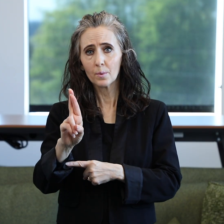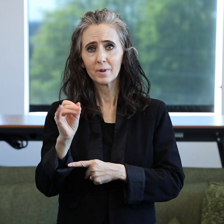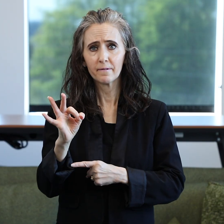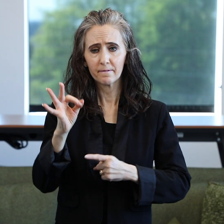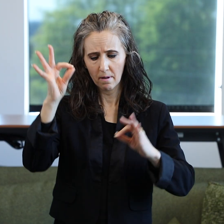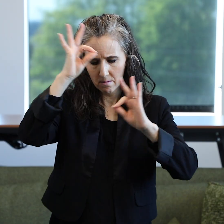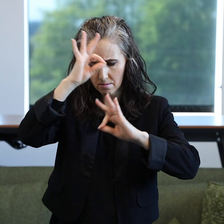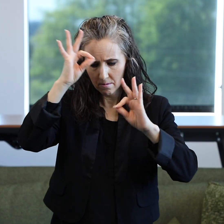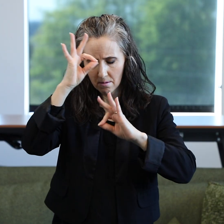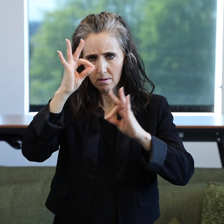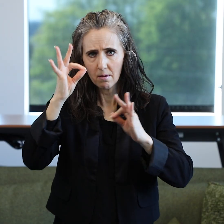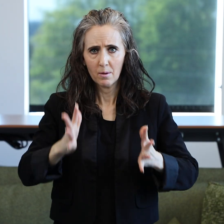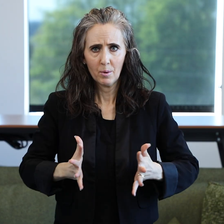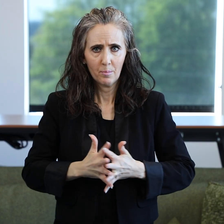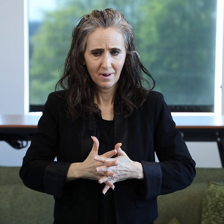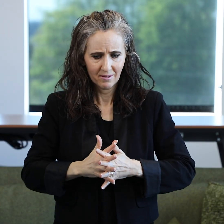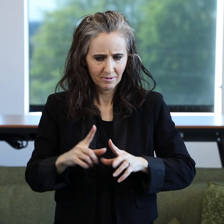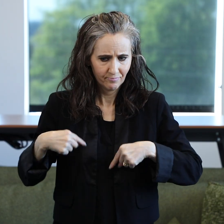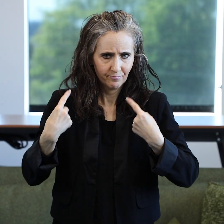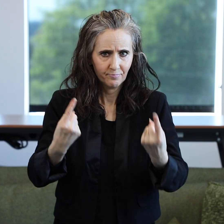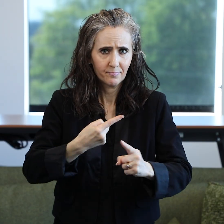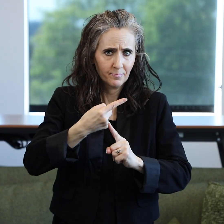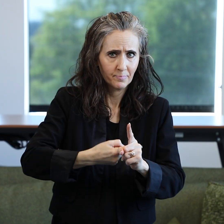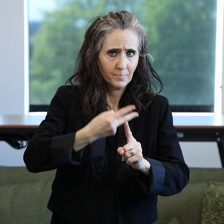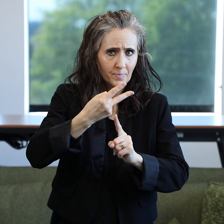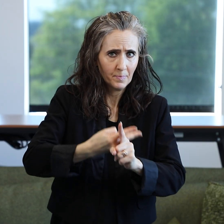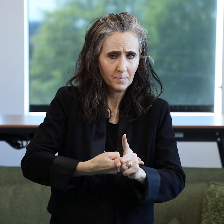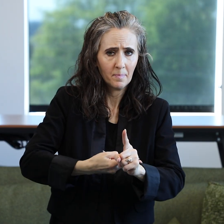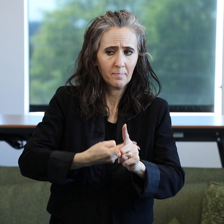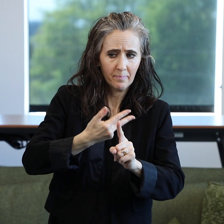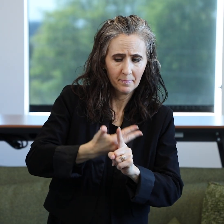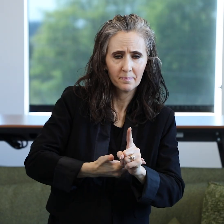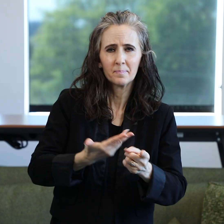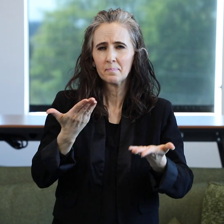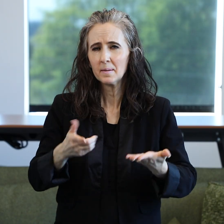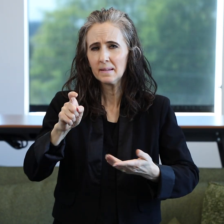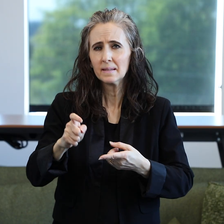You might need to make an in-person appointment with a provider. If you don't know how long you've been pregnant or are too far